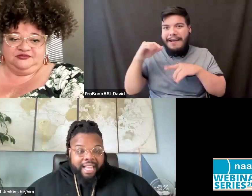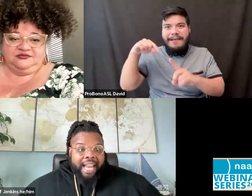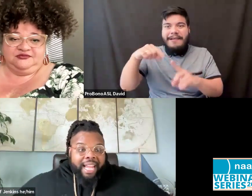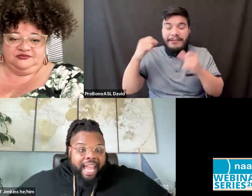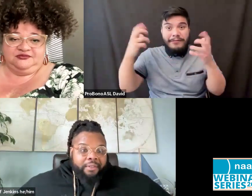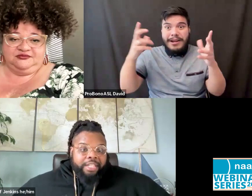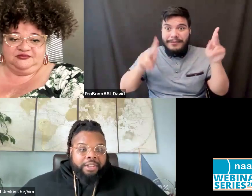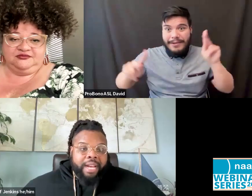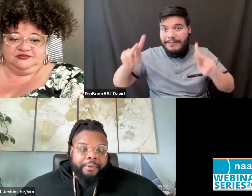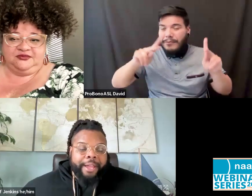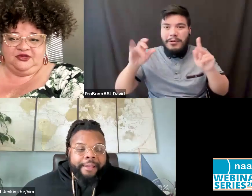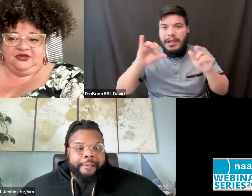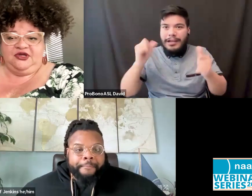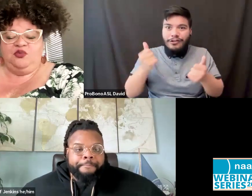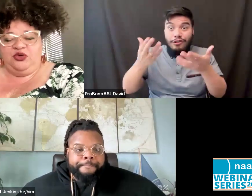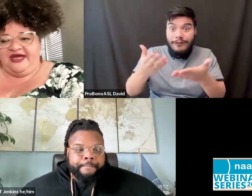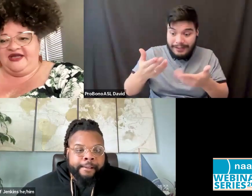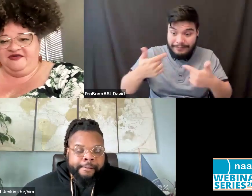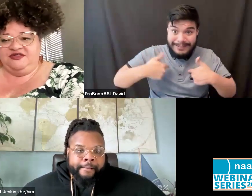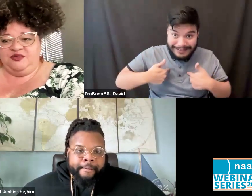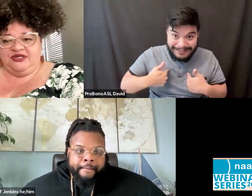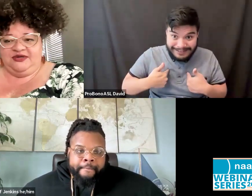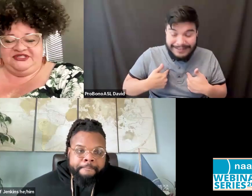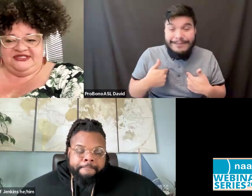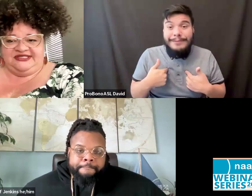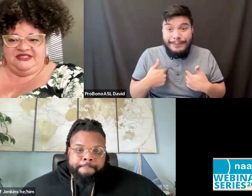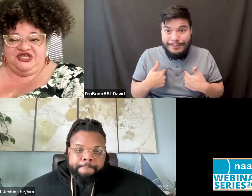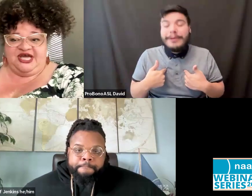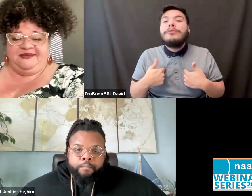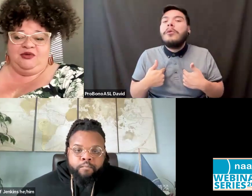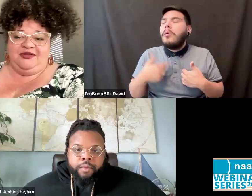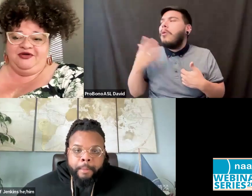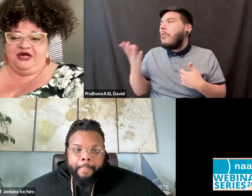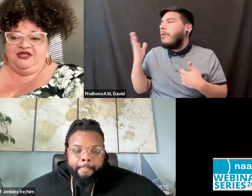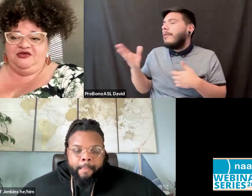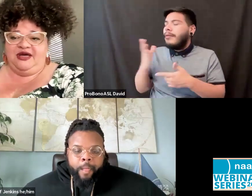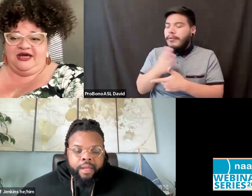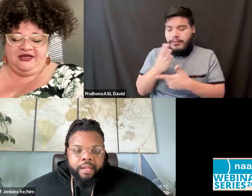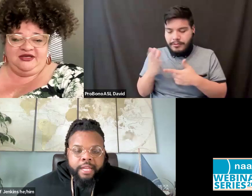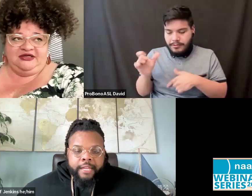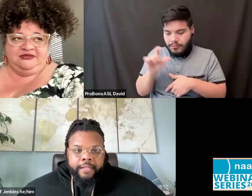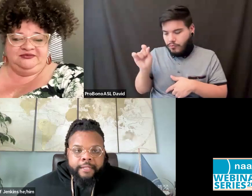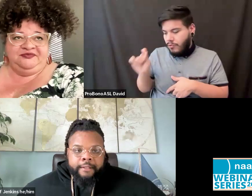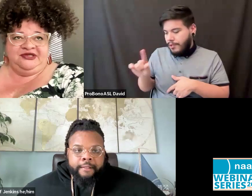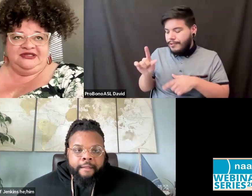That's like catering to you in that way. When that kind of goes to one of the questions, as in the chat about whether or not you had